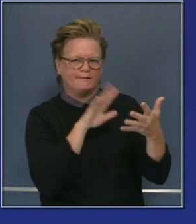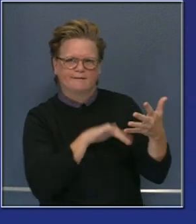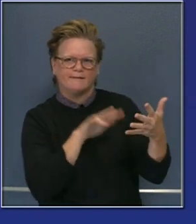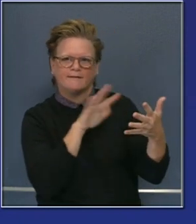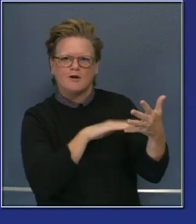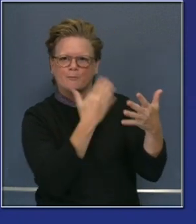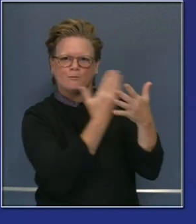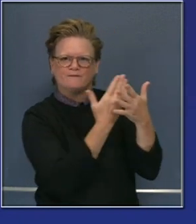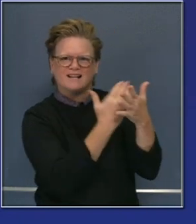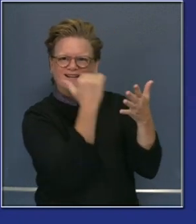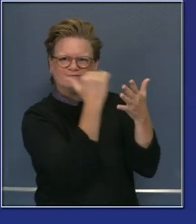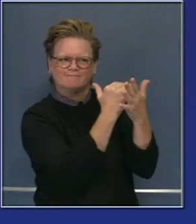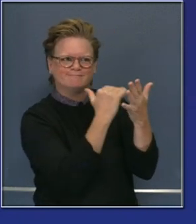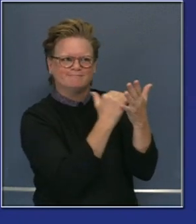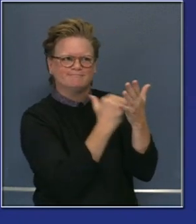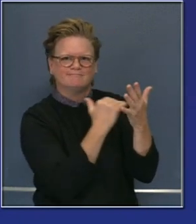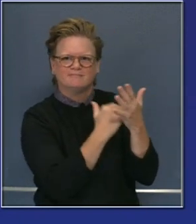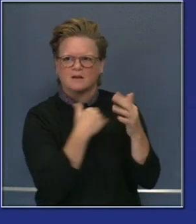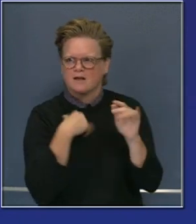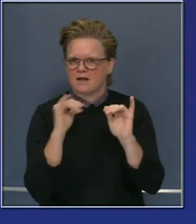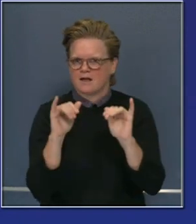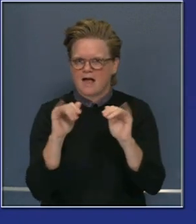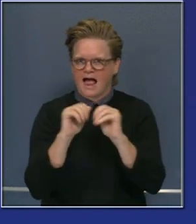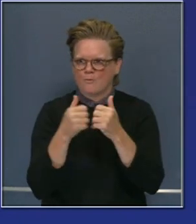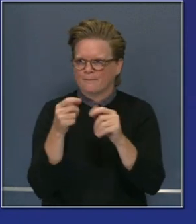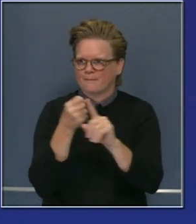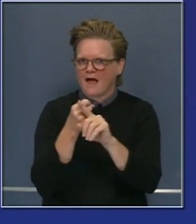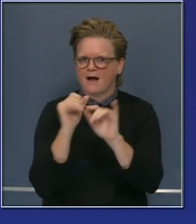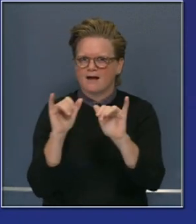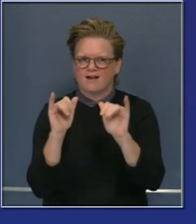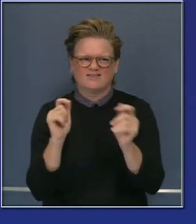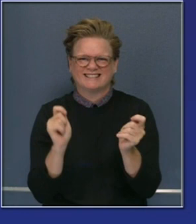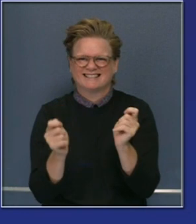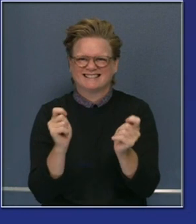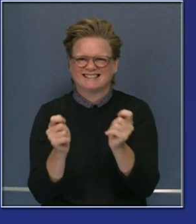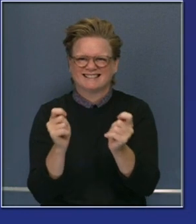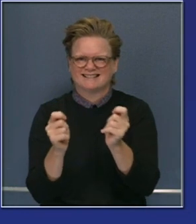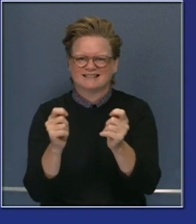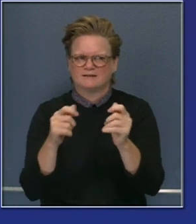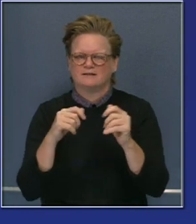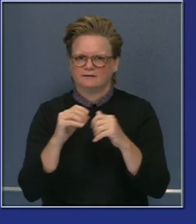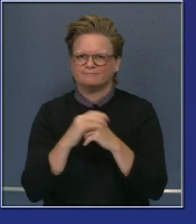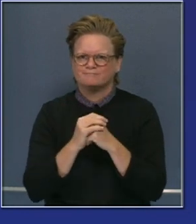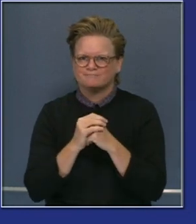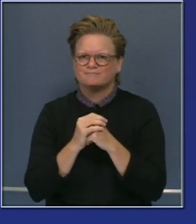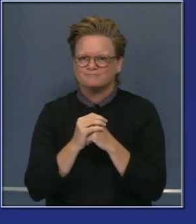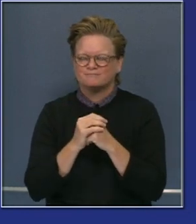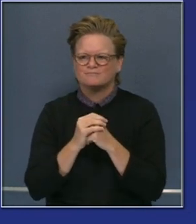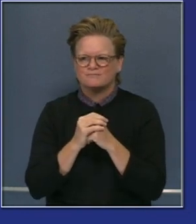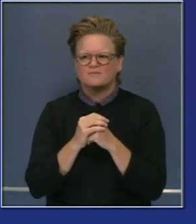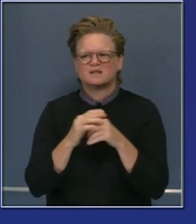THE HOUSEHOLD COHORT AND MIXING AND ALL THOSE THINGS WE HAVE LEARNED WITH A GREATER SENSE OF UNDERSTANDING CAPACITY THAT WE